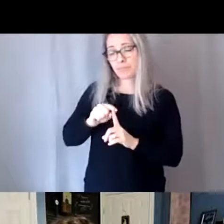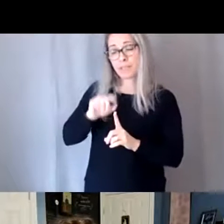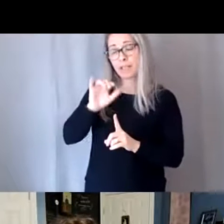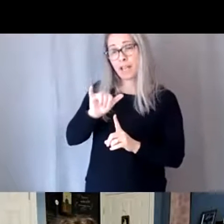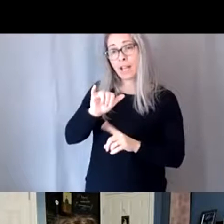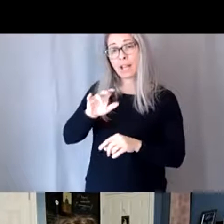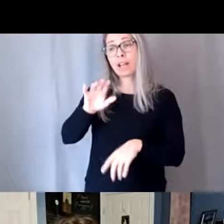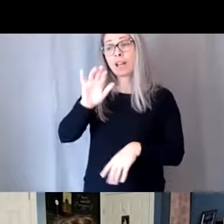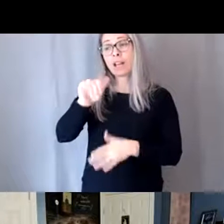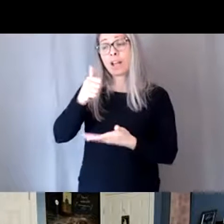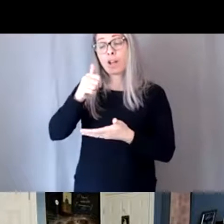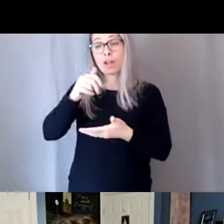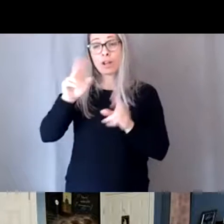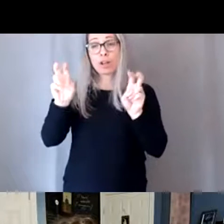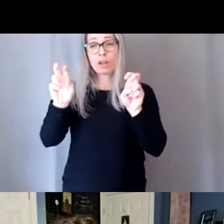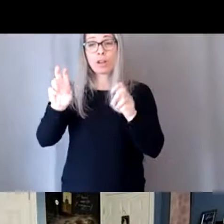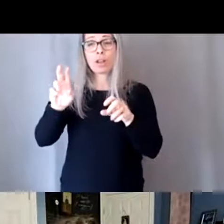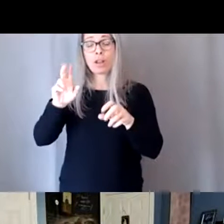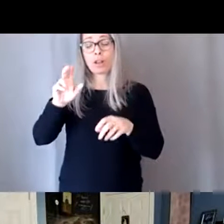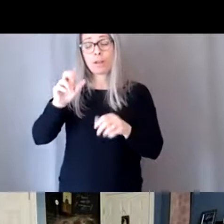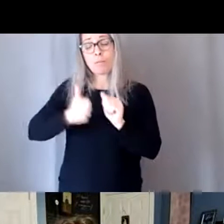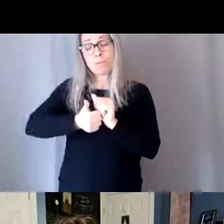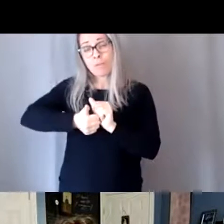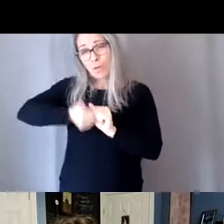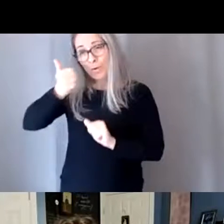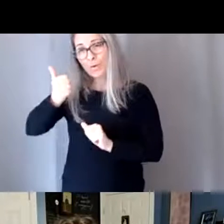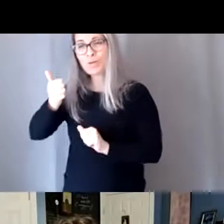oppressing dominant white or western